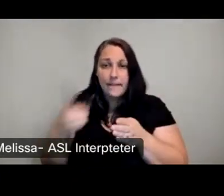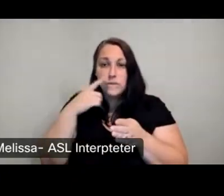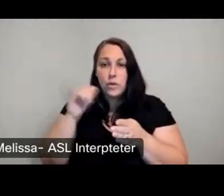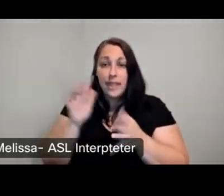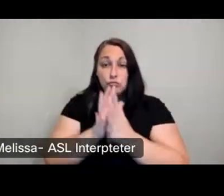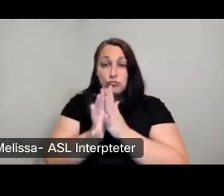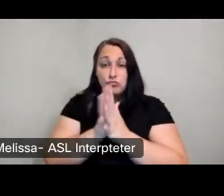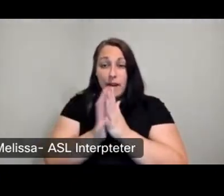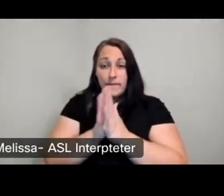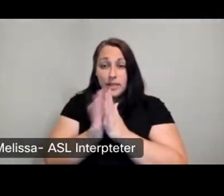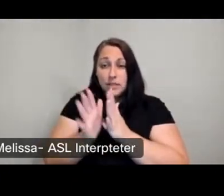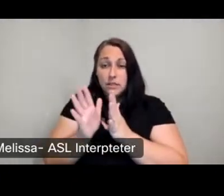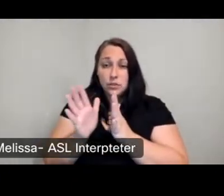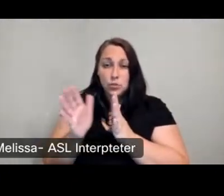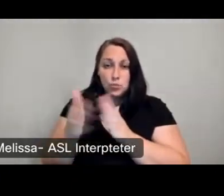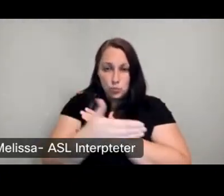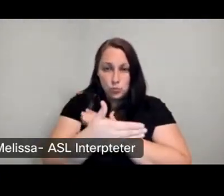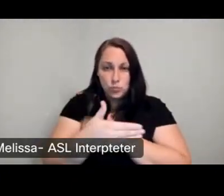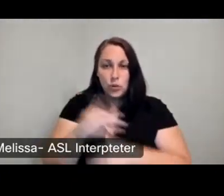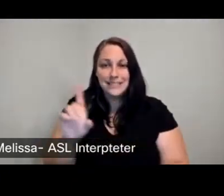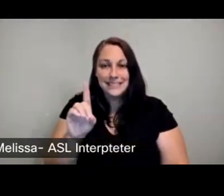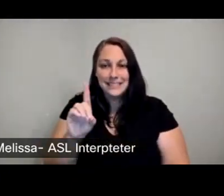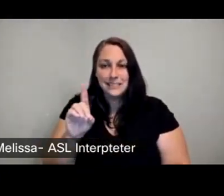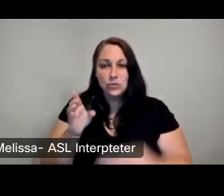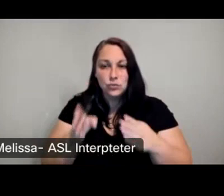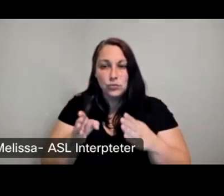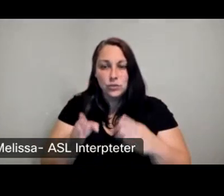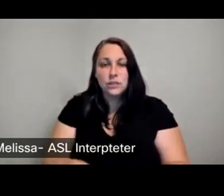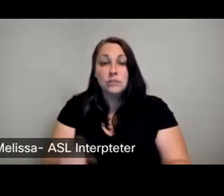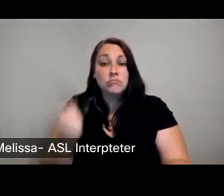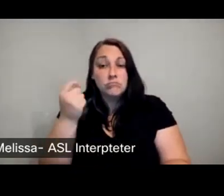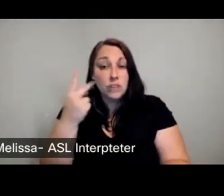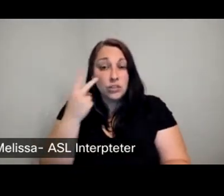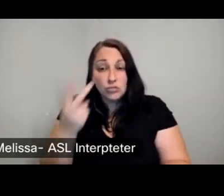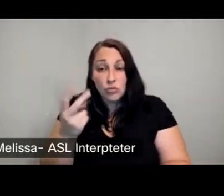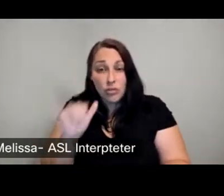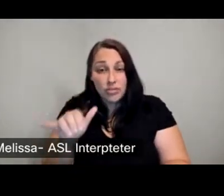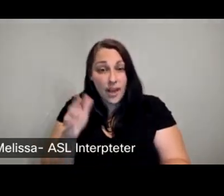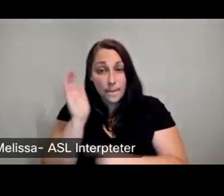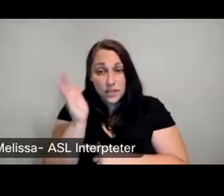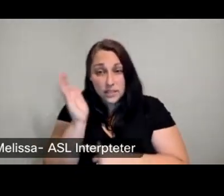um and I S I saw your presentation it seemed very detailed right you hired a